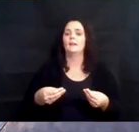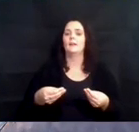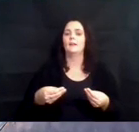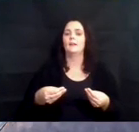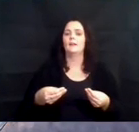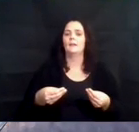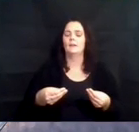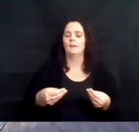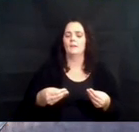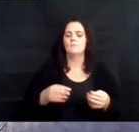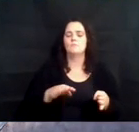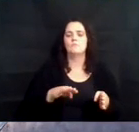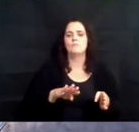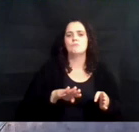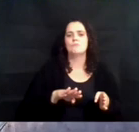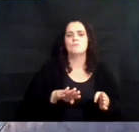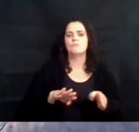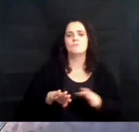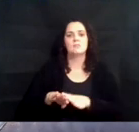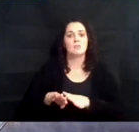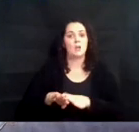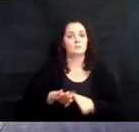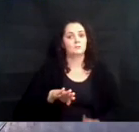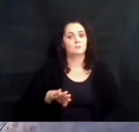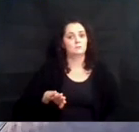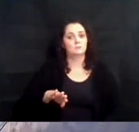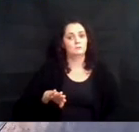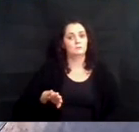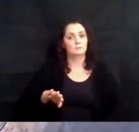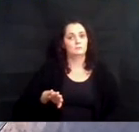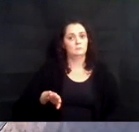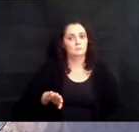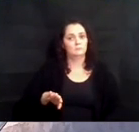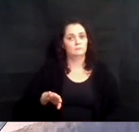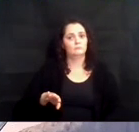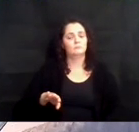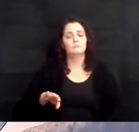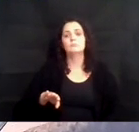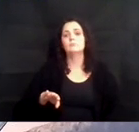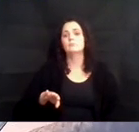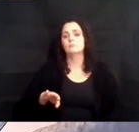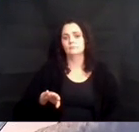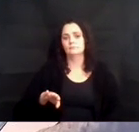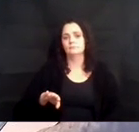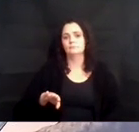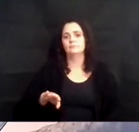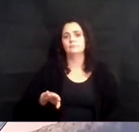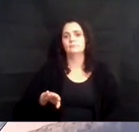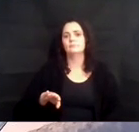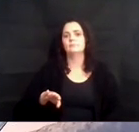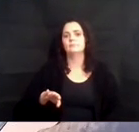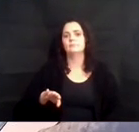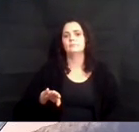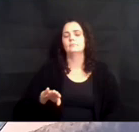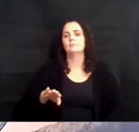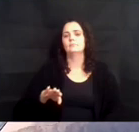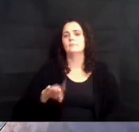slightly to the right and I'm gonna start moving that cast shadow relative